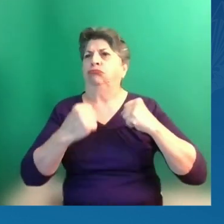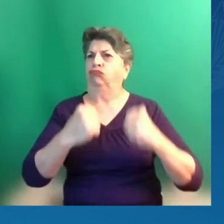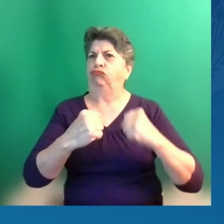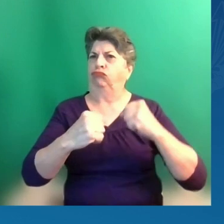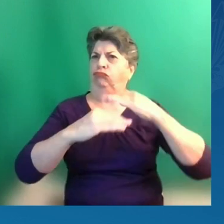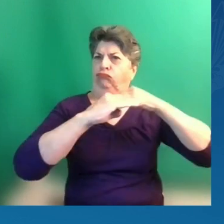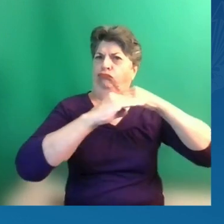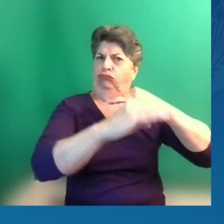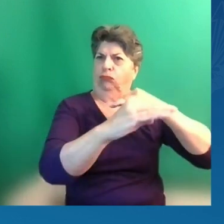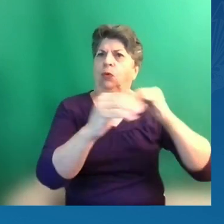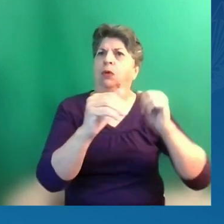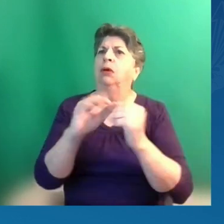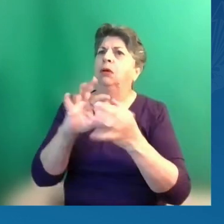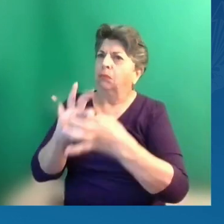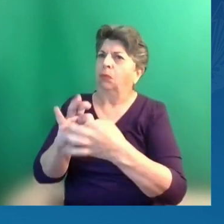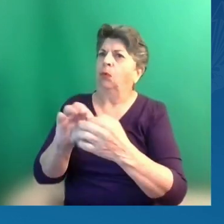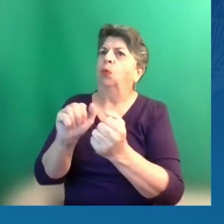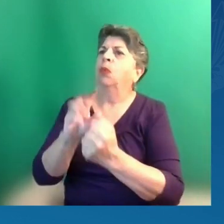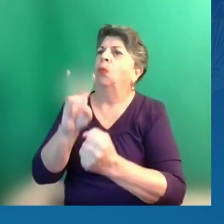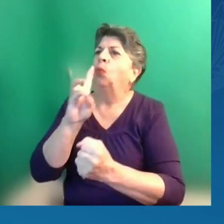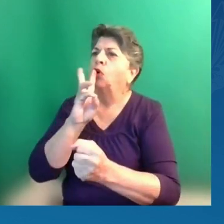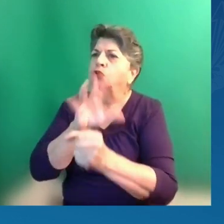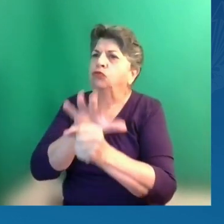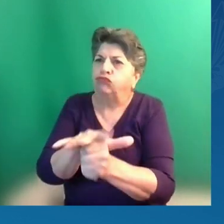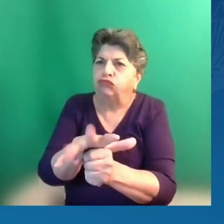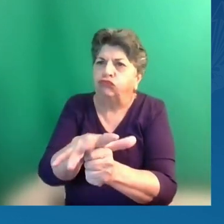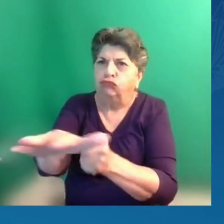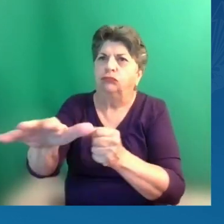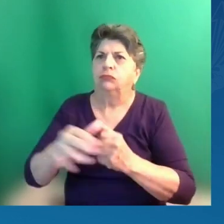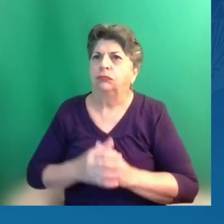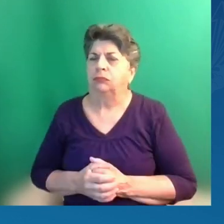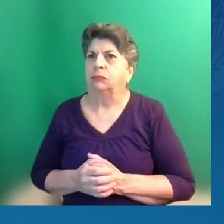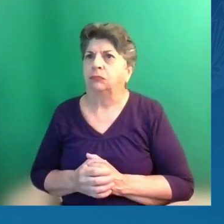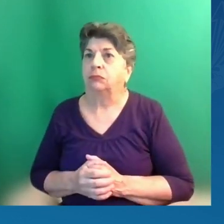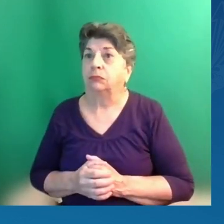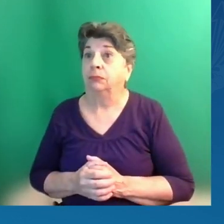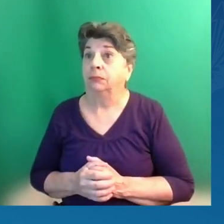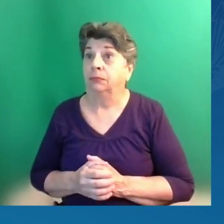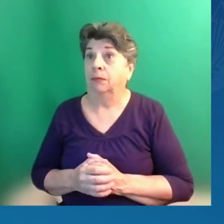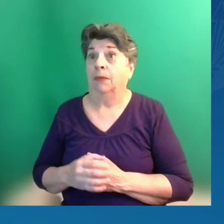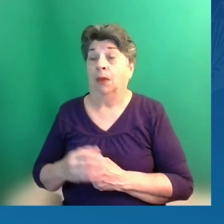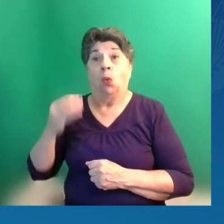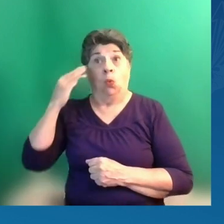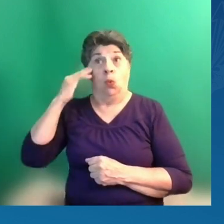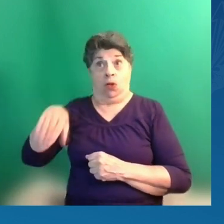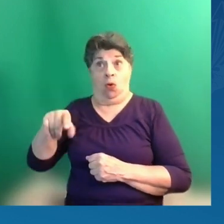We also recognize how important it is to extend that work beyond our nation's borders.